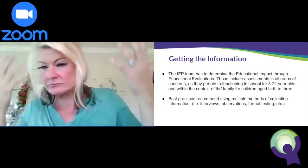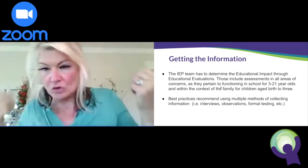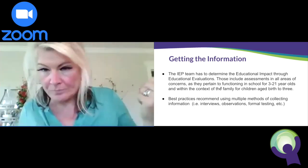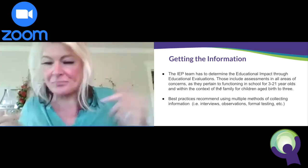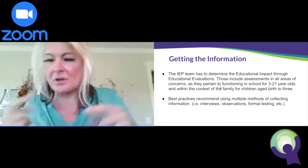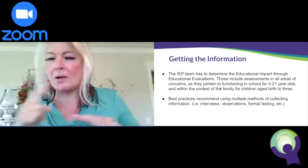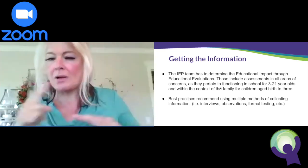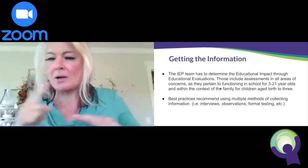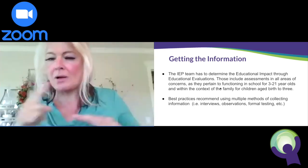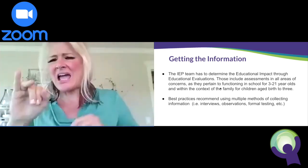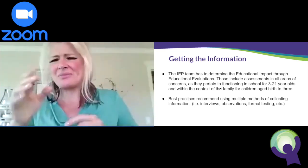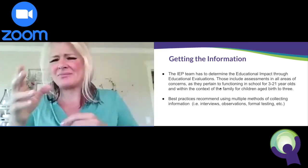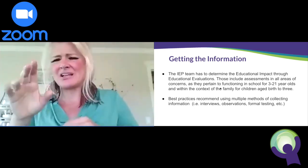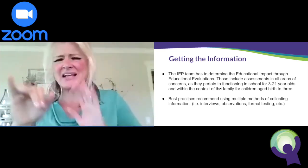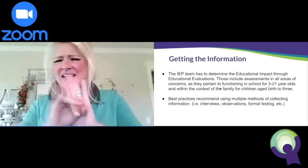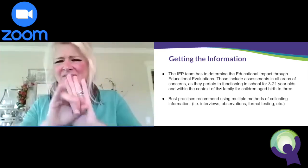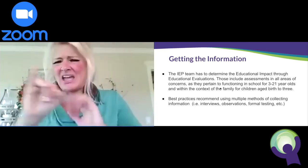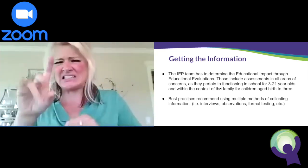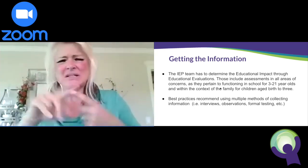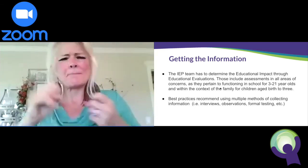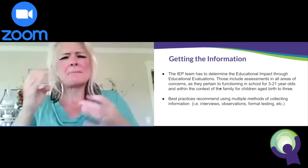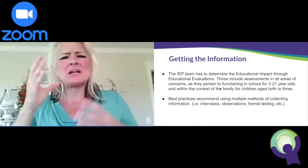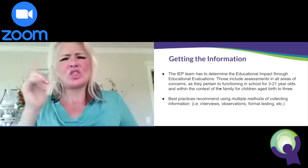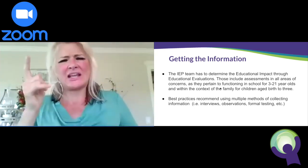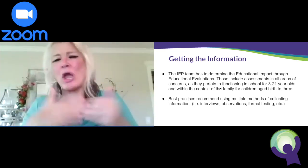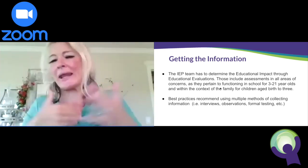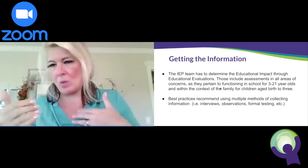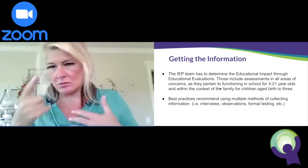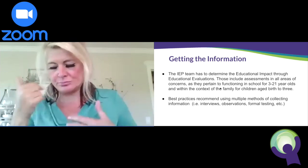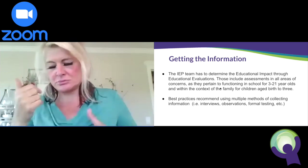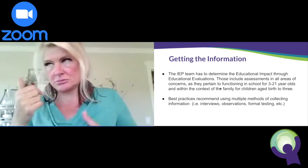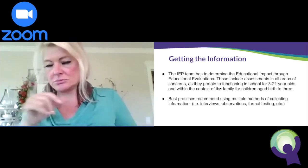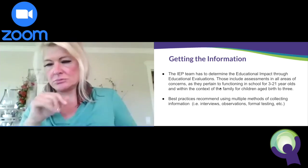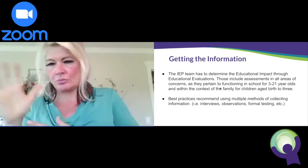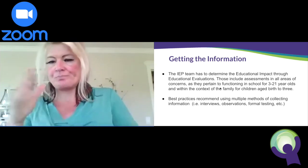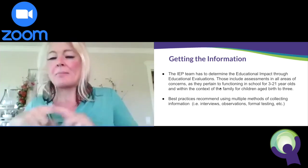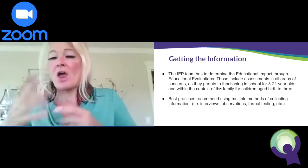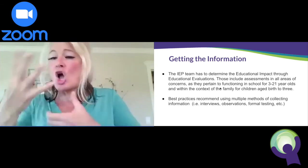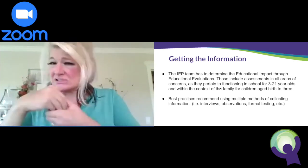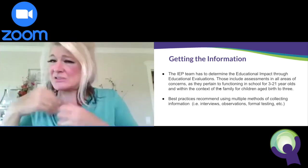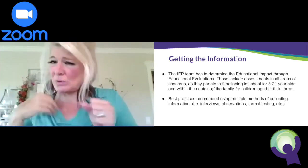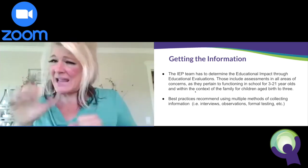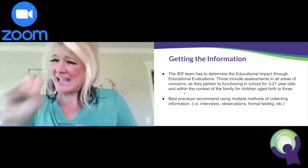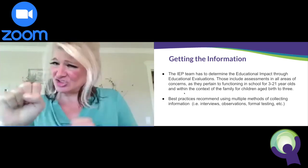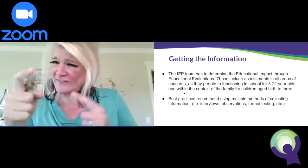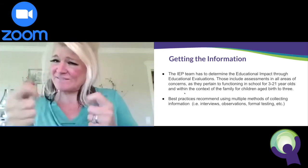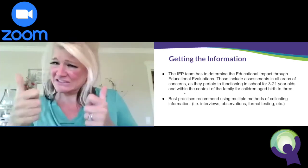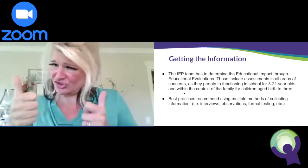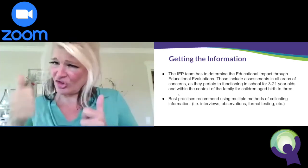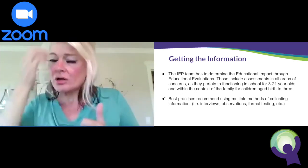they're autistic or how severe their hearing loss is.